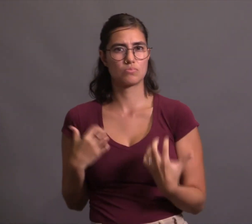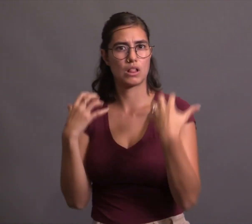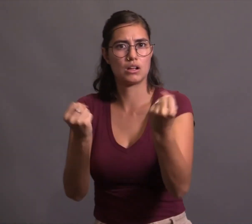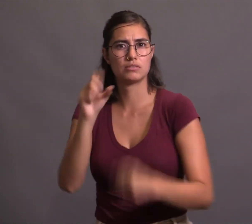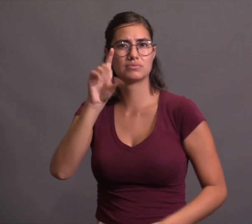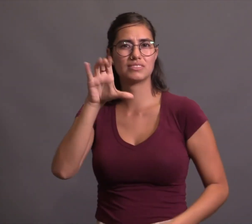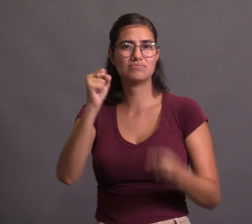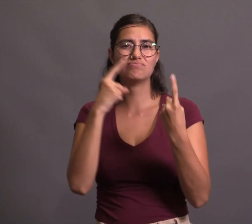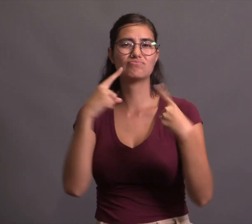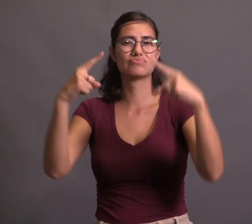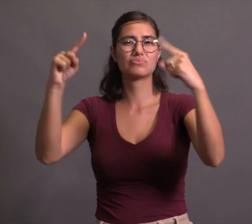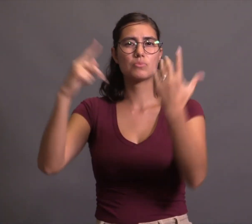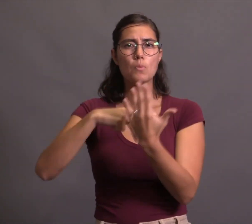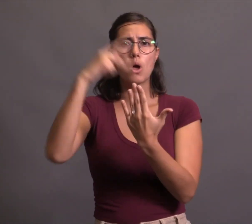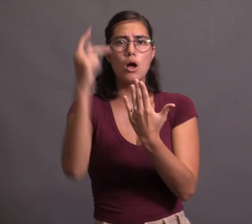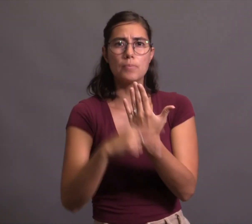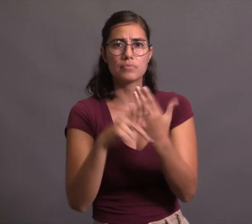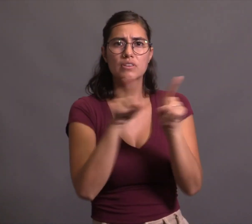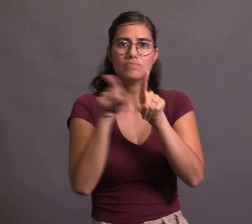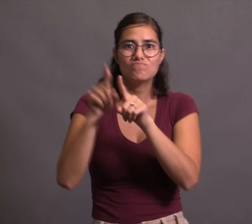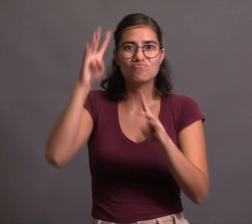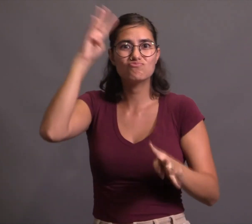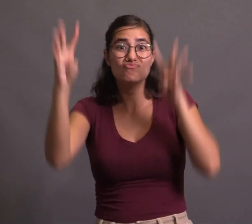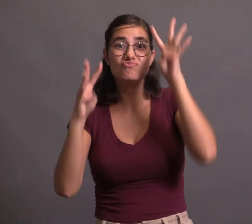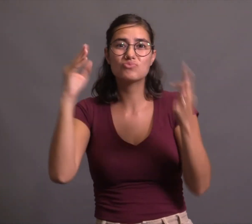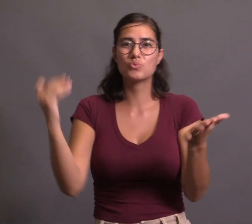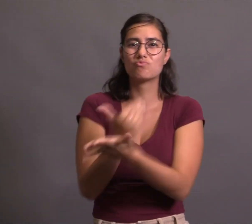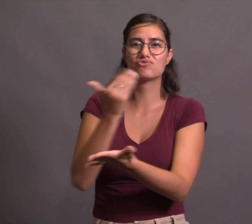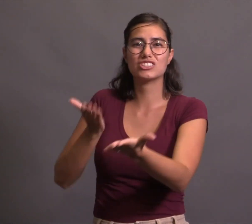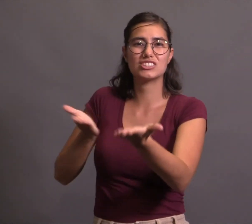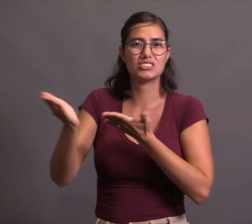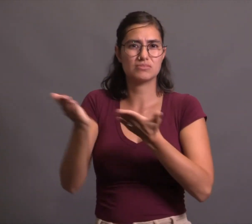Strengthen DCS’ successful programs while also creating new services.